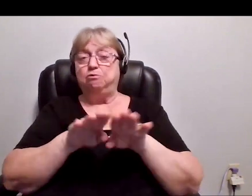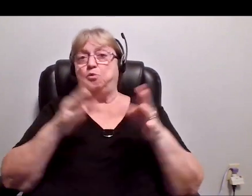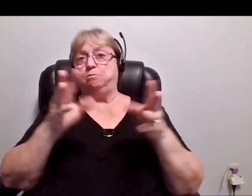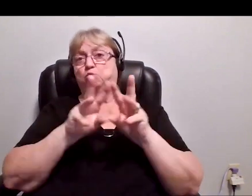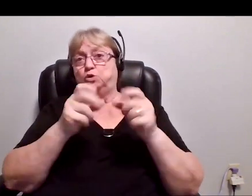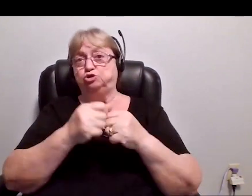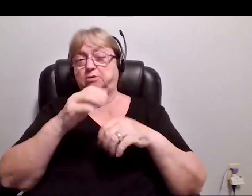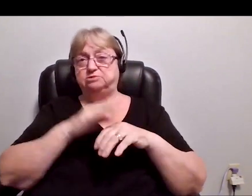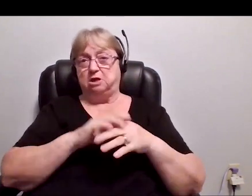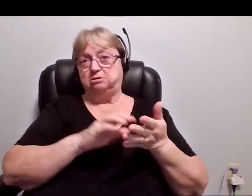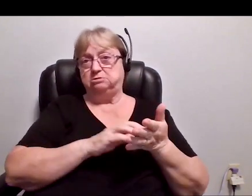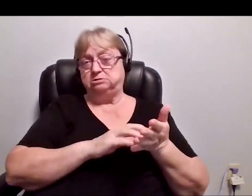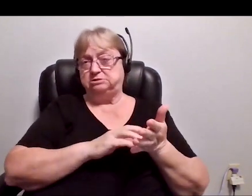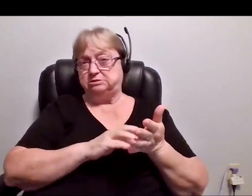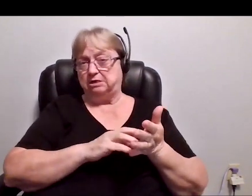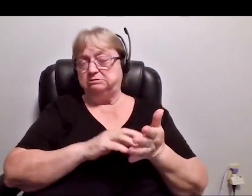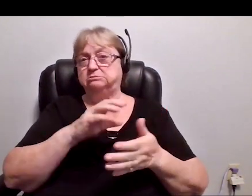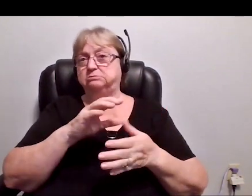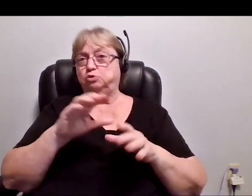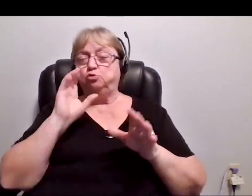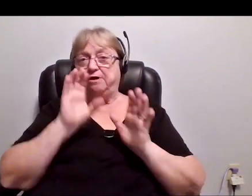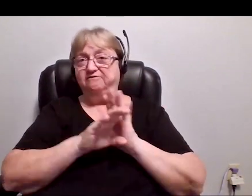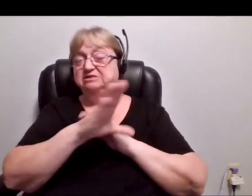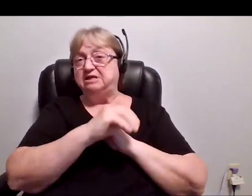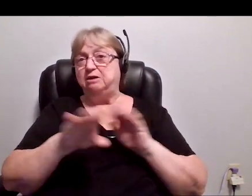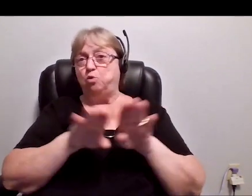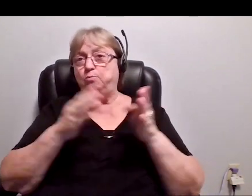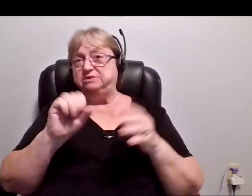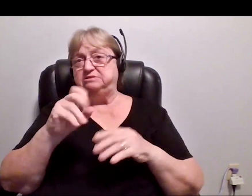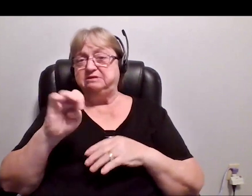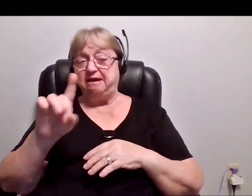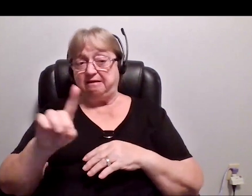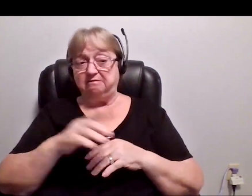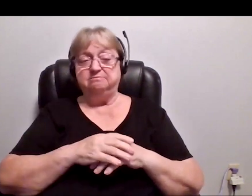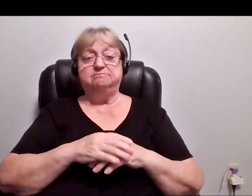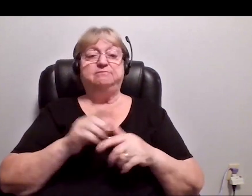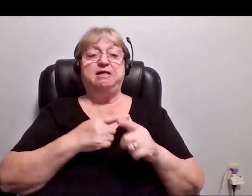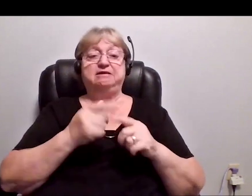There's also the See3D Resource Google Doc on our website that has links to STL files,